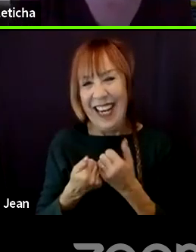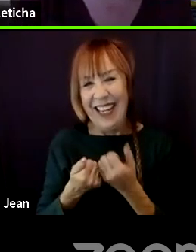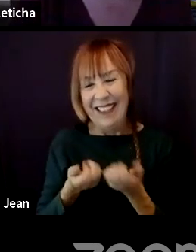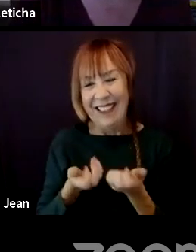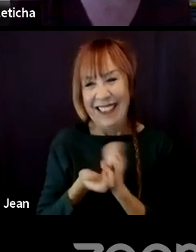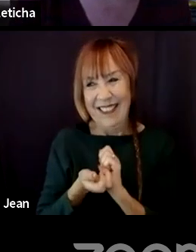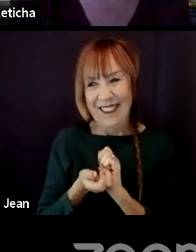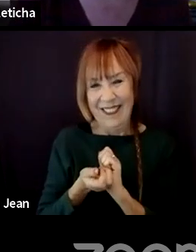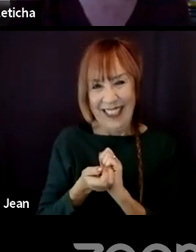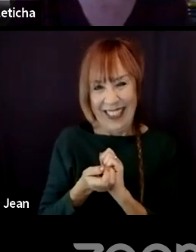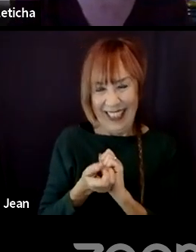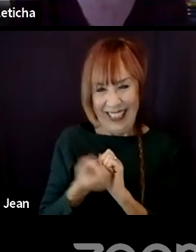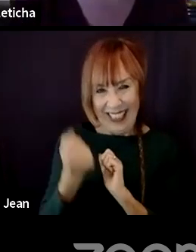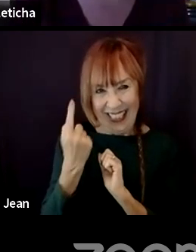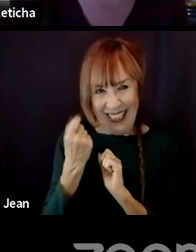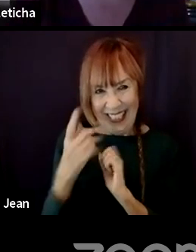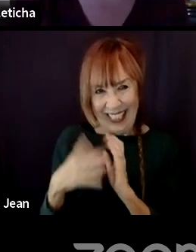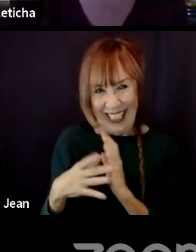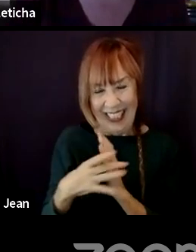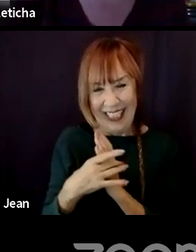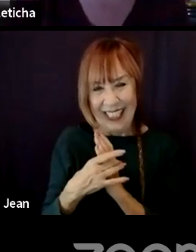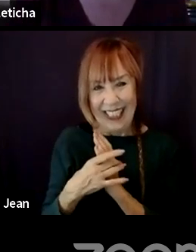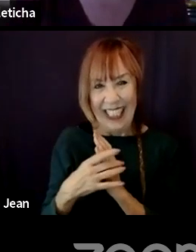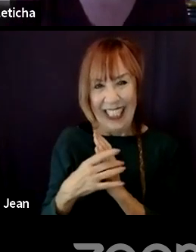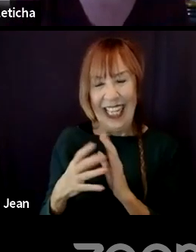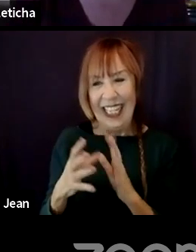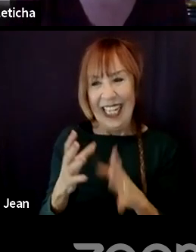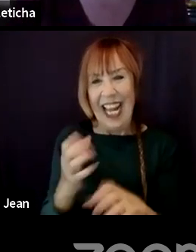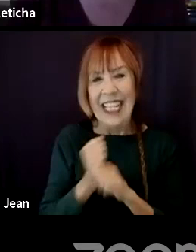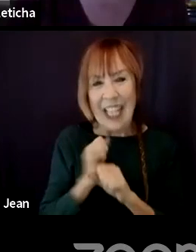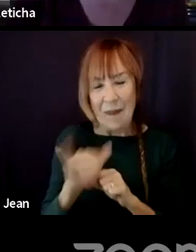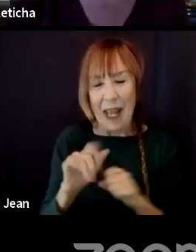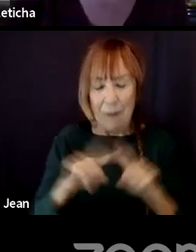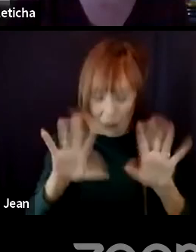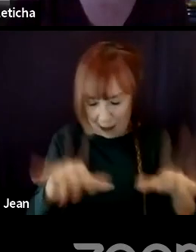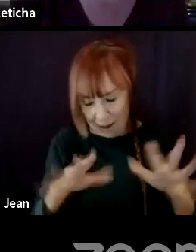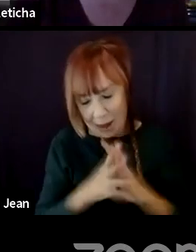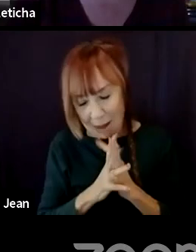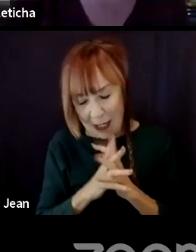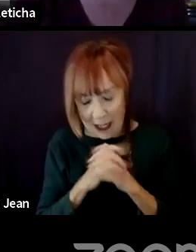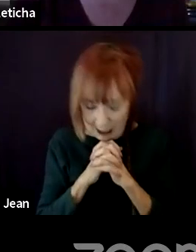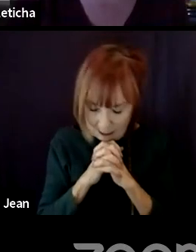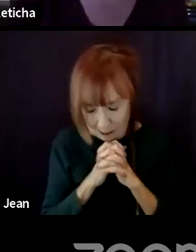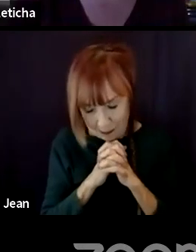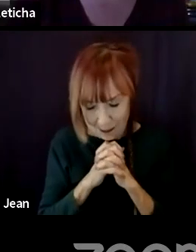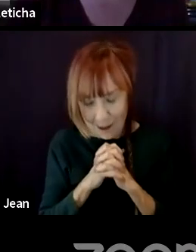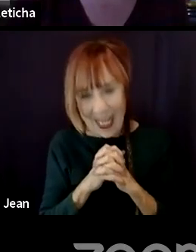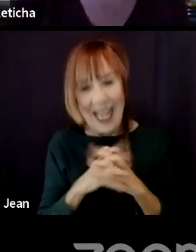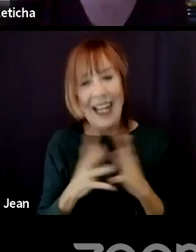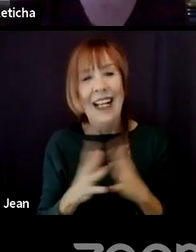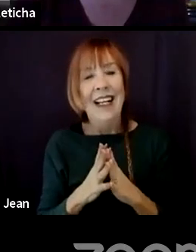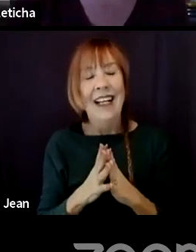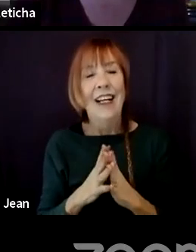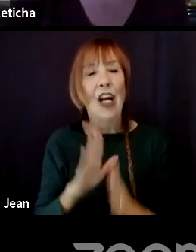I have a way that I think about applying them, which is that just your job in any given moment,